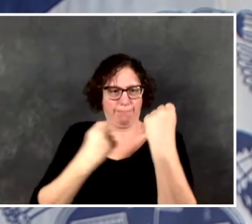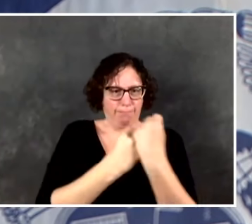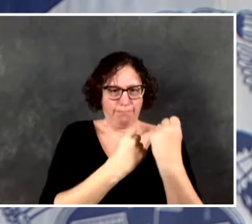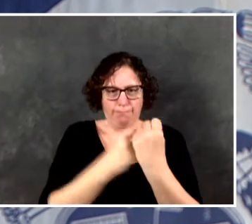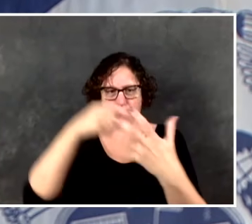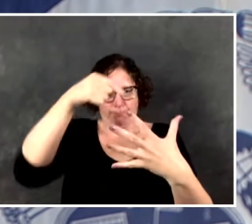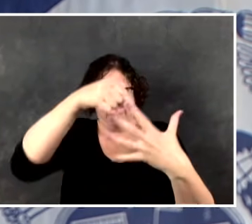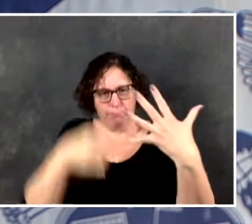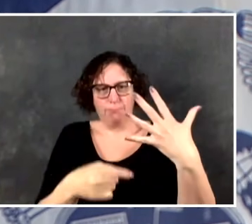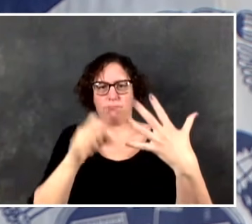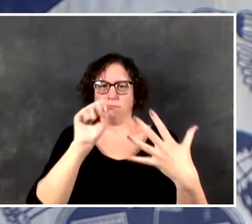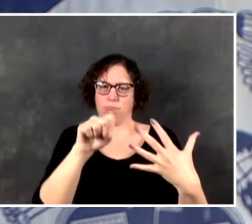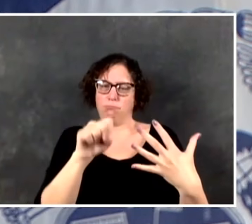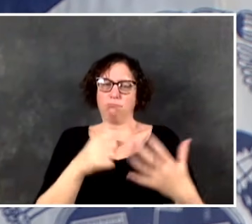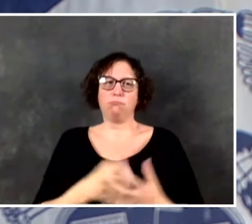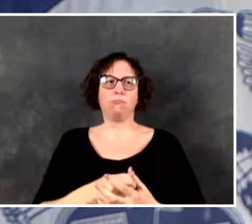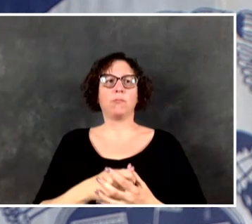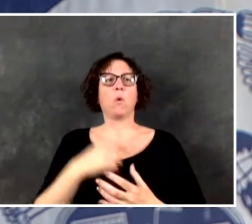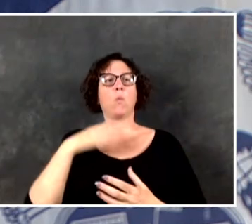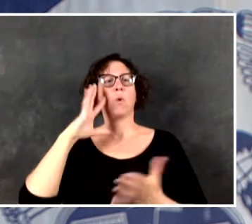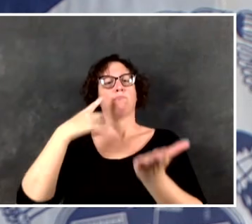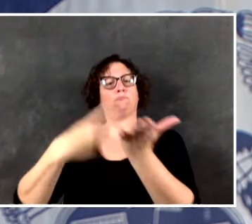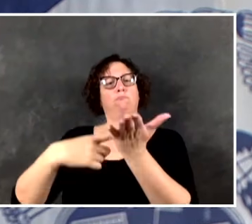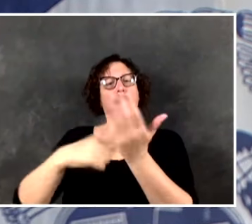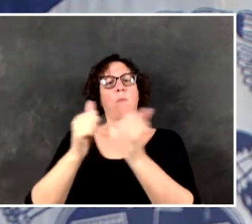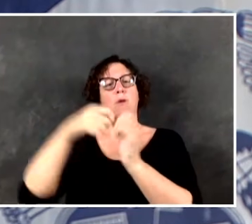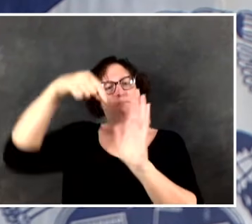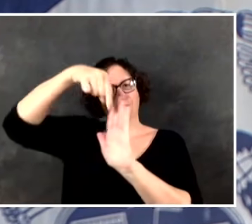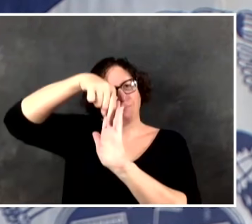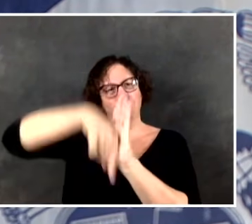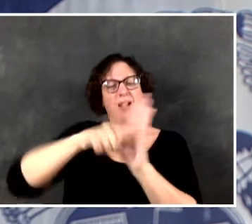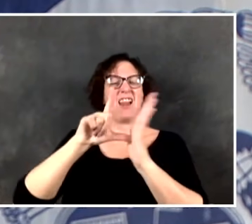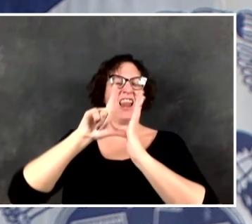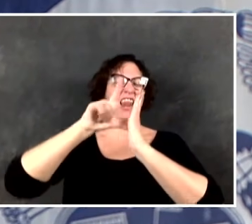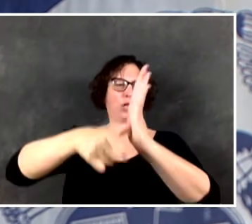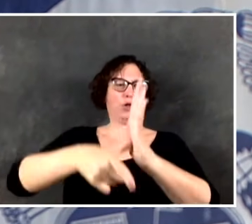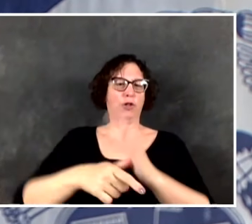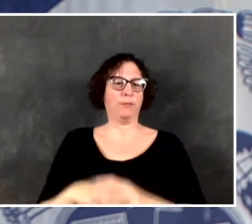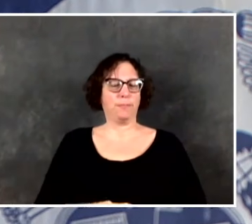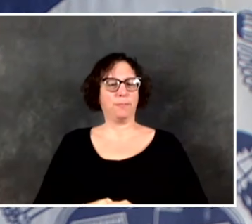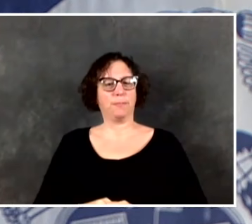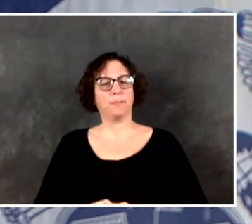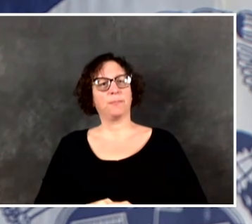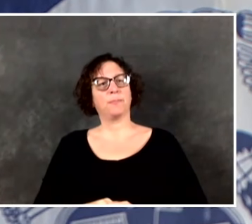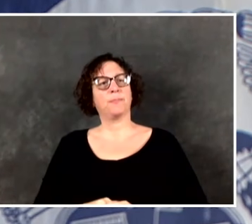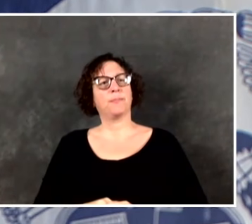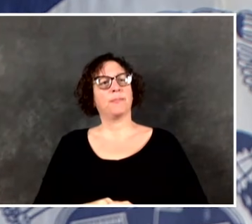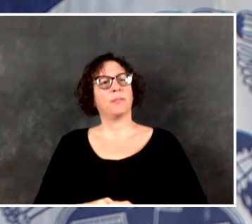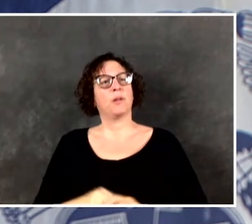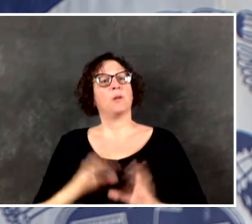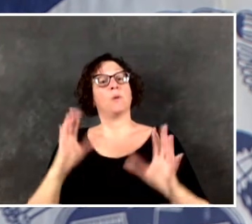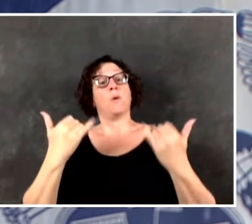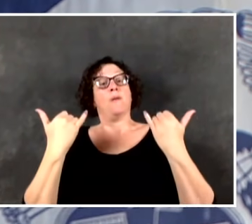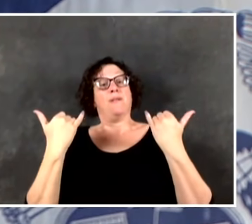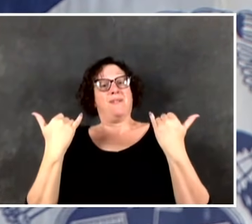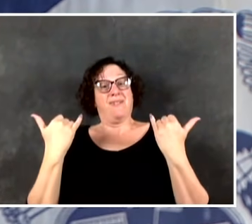LOT OF CMOMON GROUND THERE. SO MORE TO SAY ON THAT, AWES DEEENP OUR CONVERSATIONS WITH THE COUNCIL